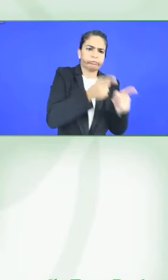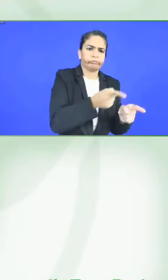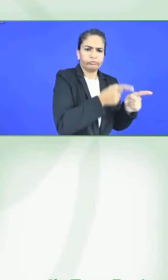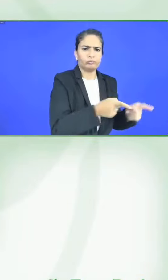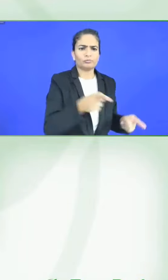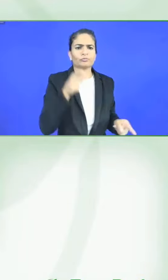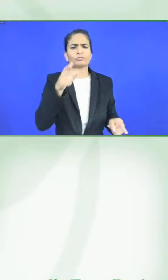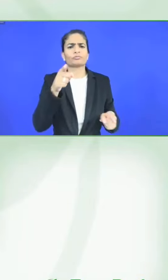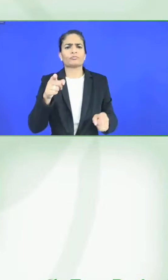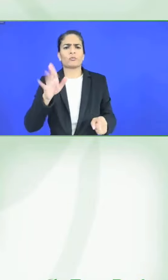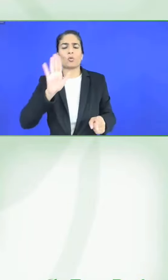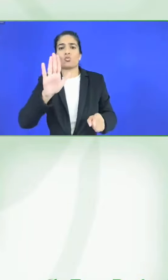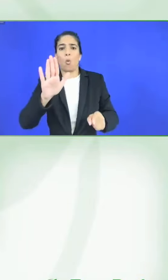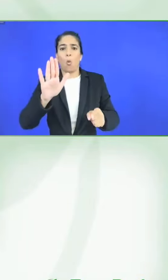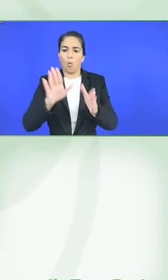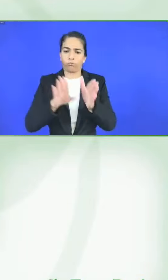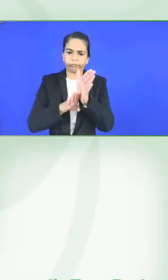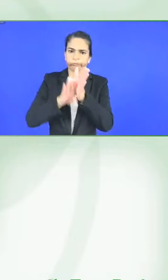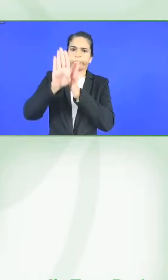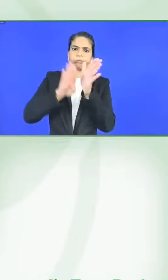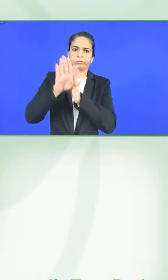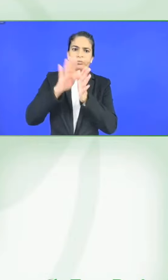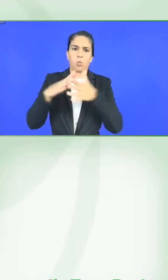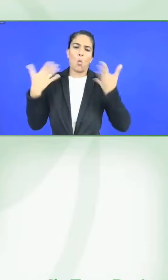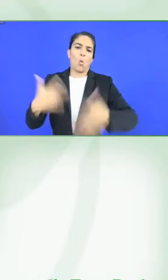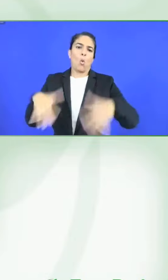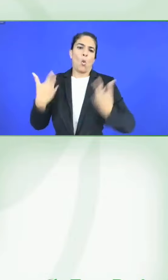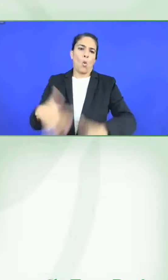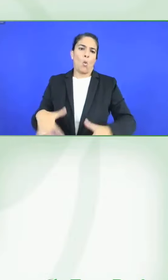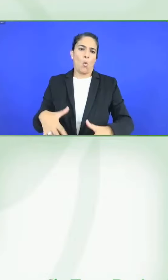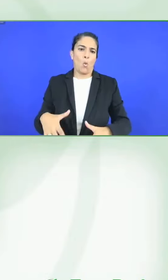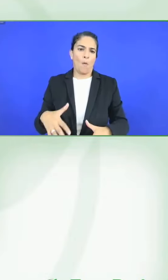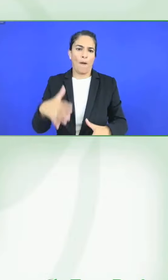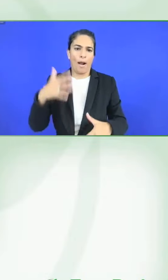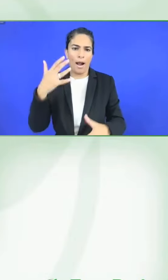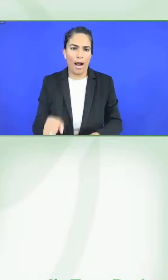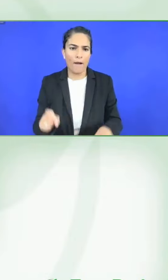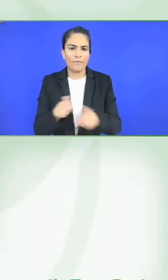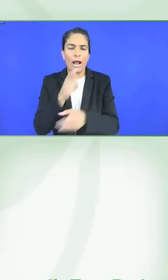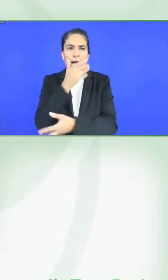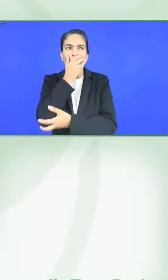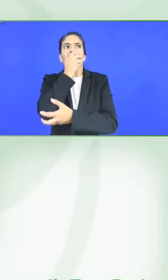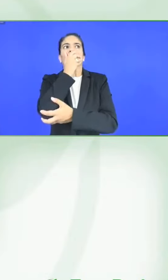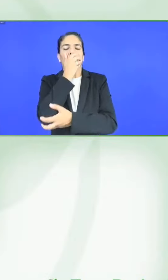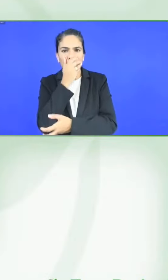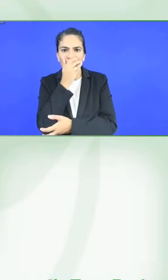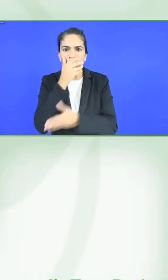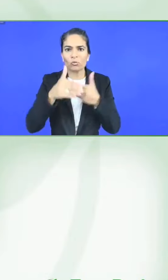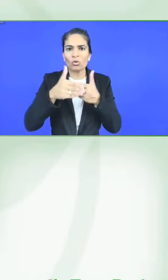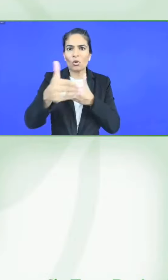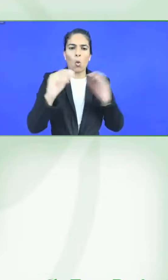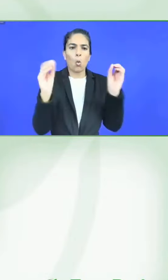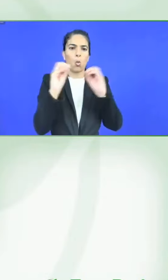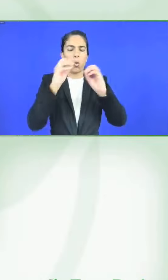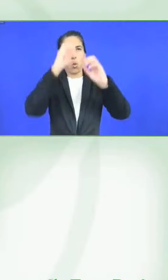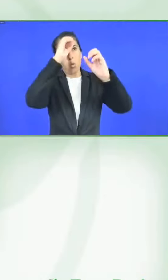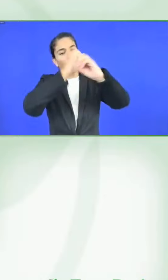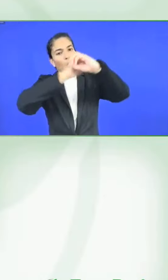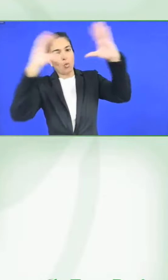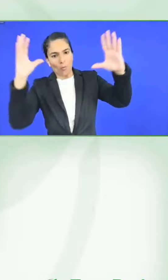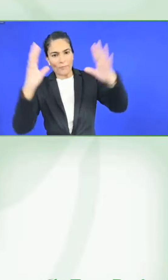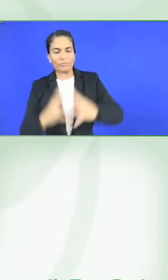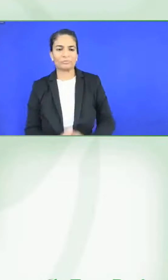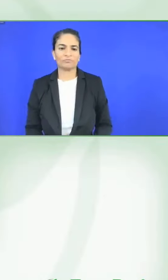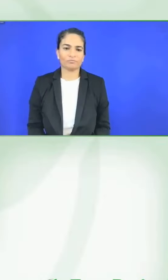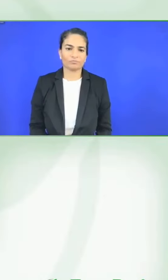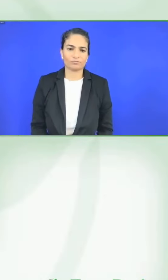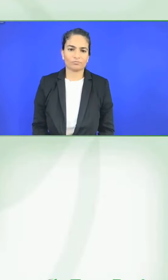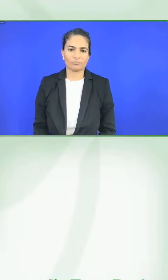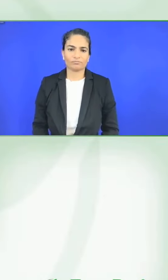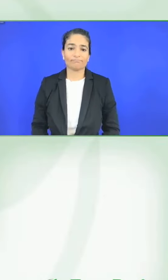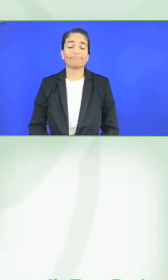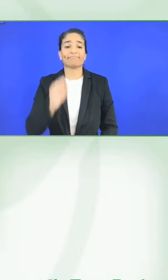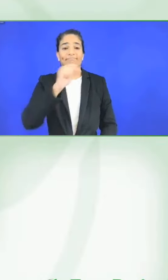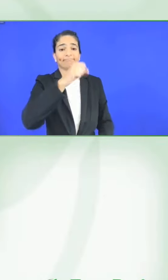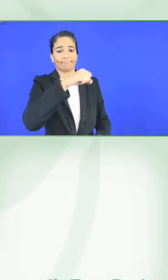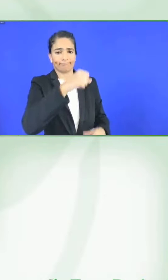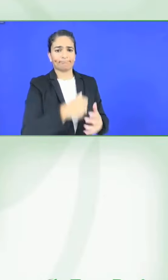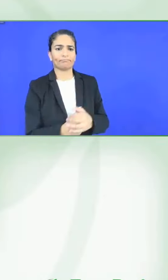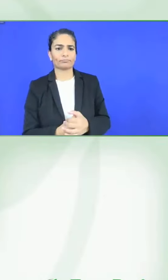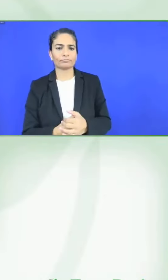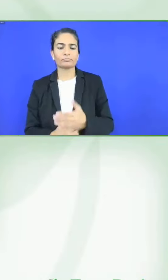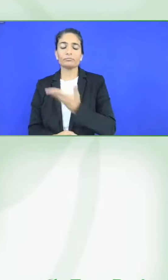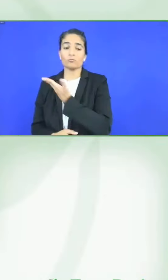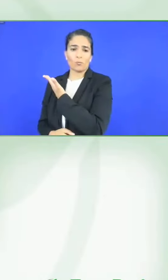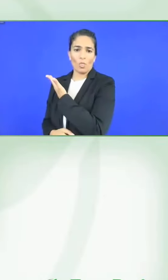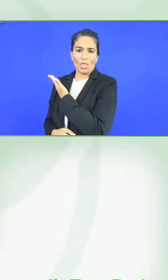computer, but you do not have a computer of your own.